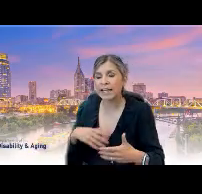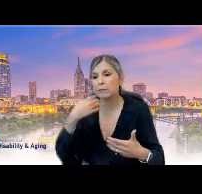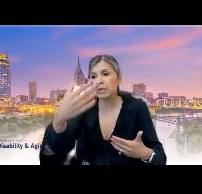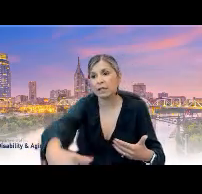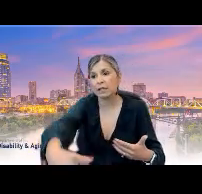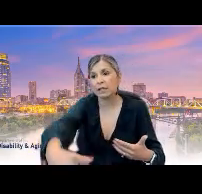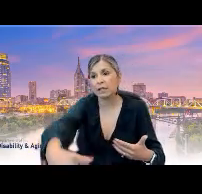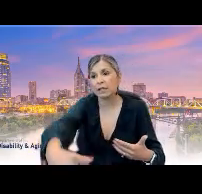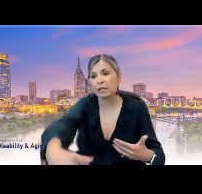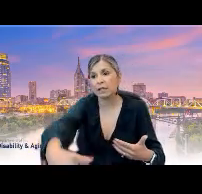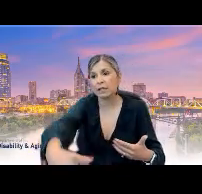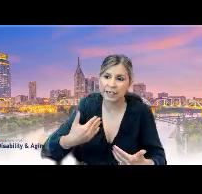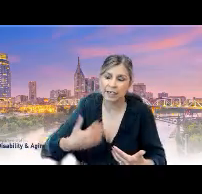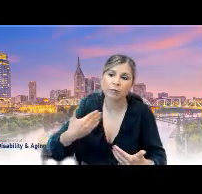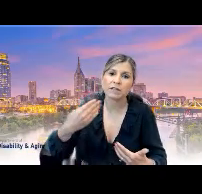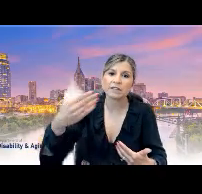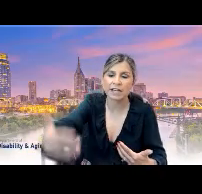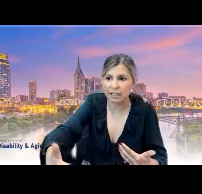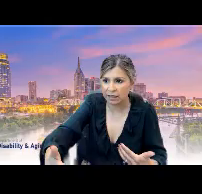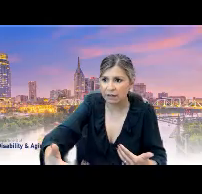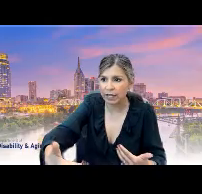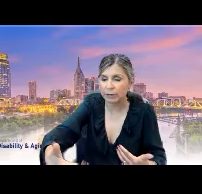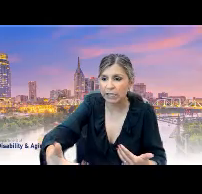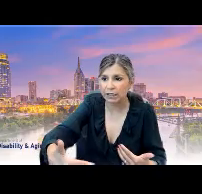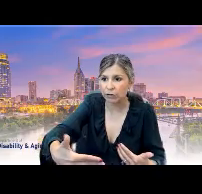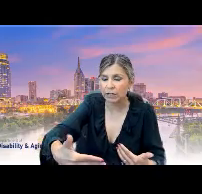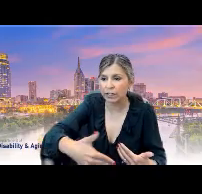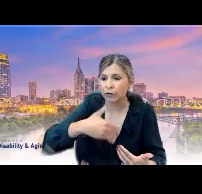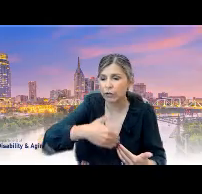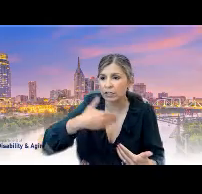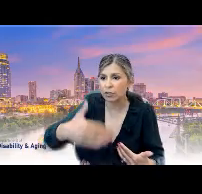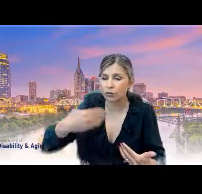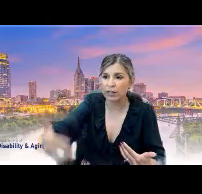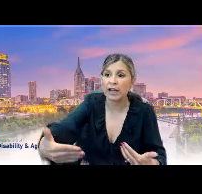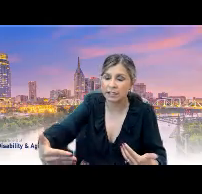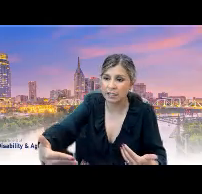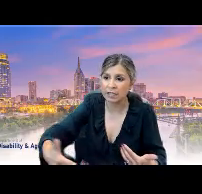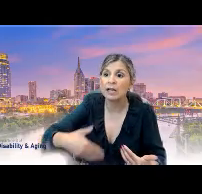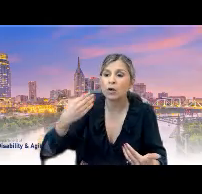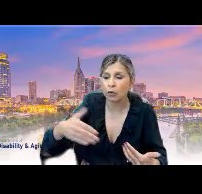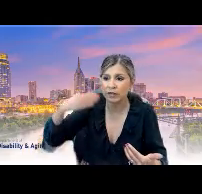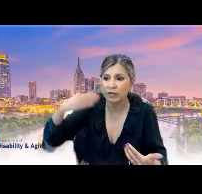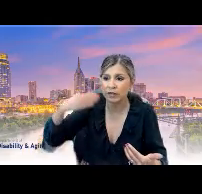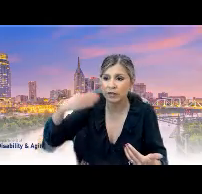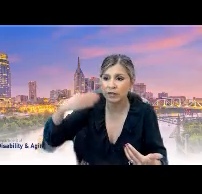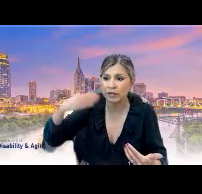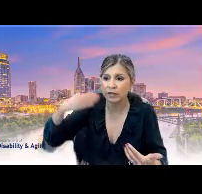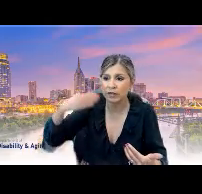It can be an adult that it can help sustain the family caregiving for an adult with IDD who is living at home.